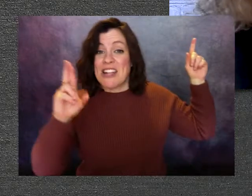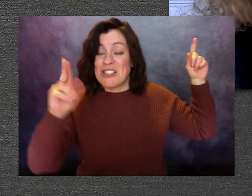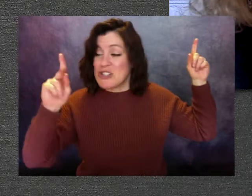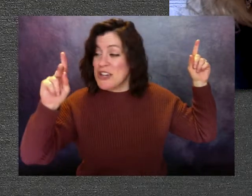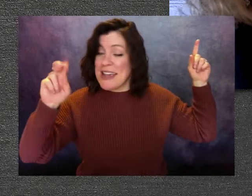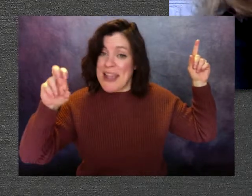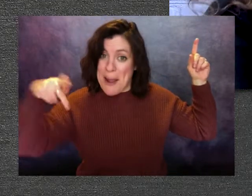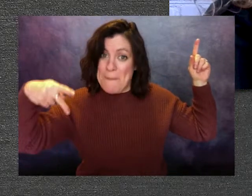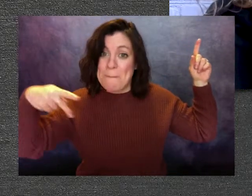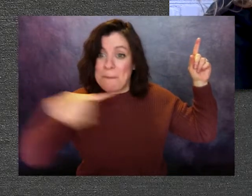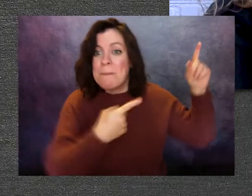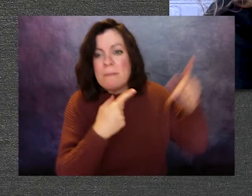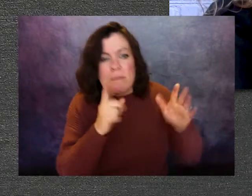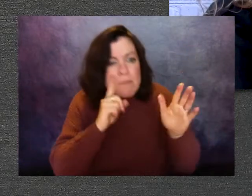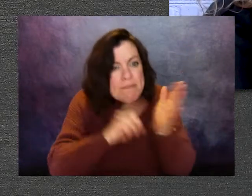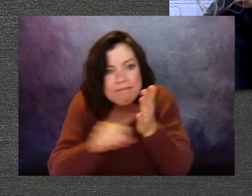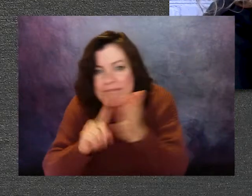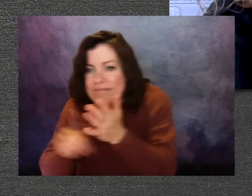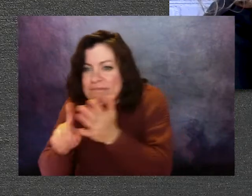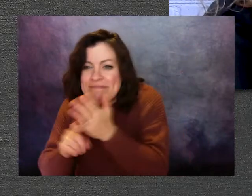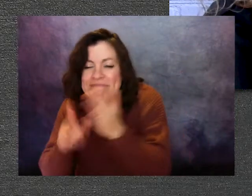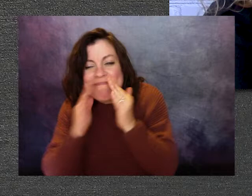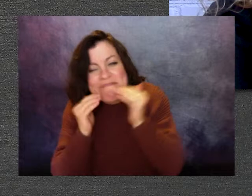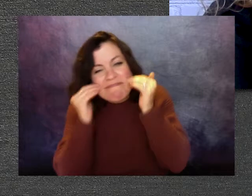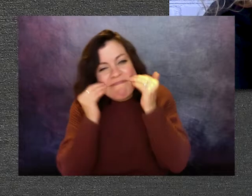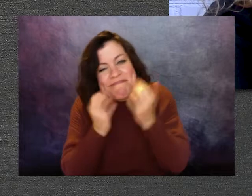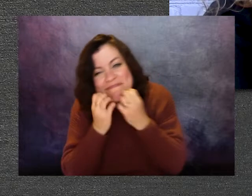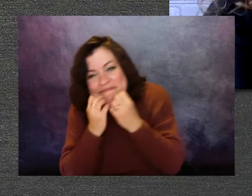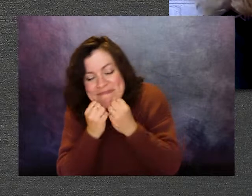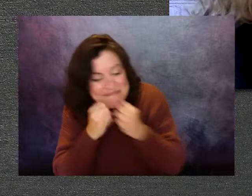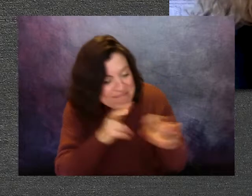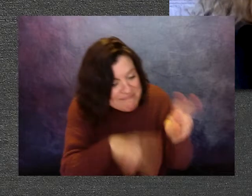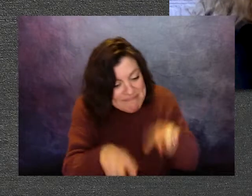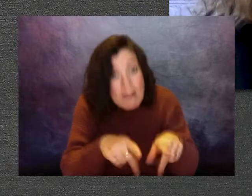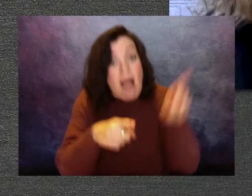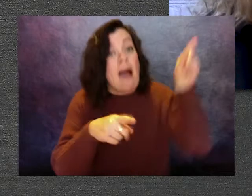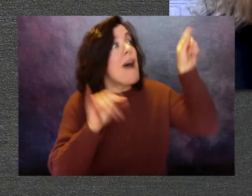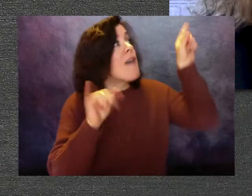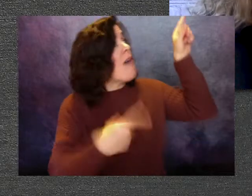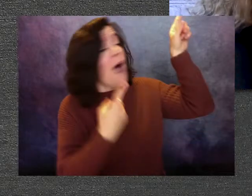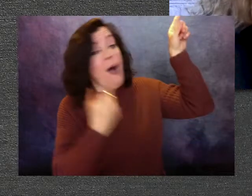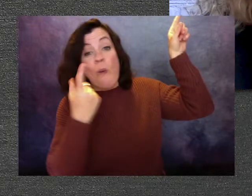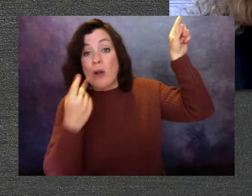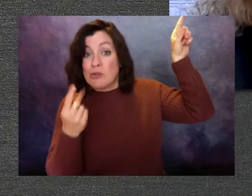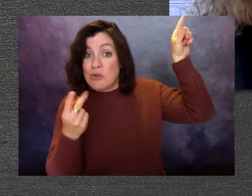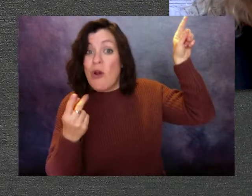Oh look, its the dog who had surgery. That dog looks pretty good now. Its like she's feeling better.